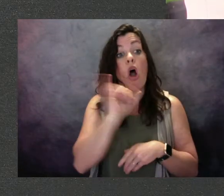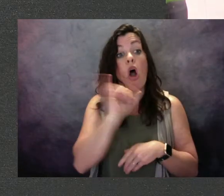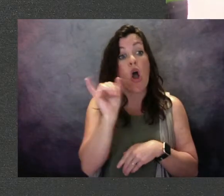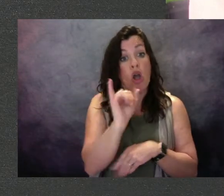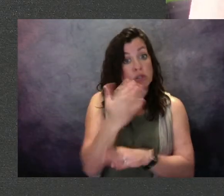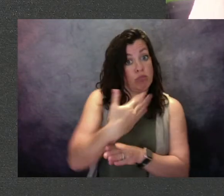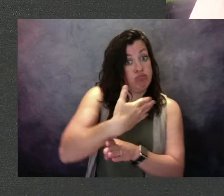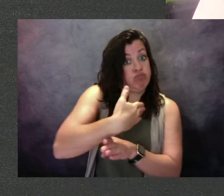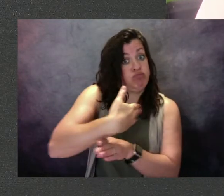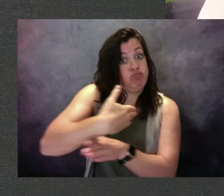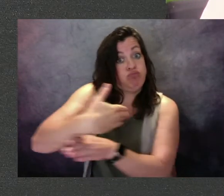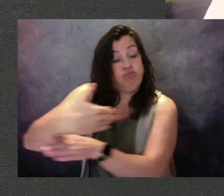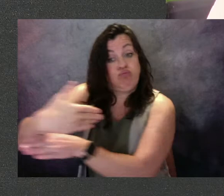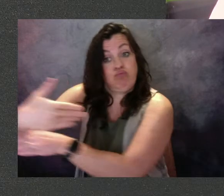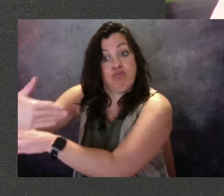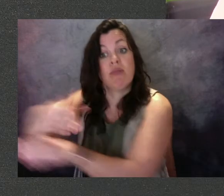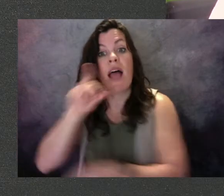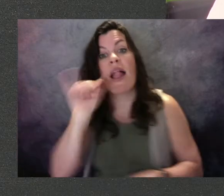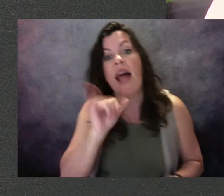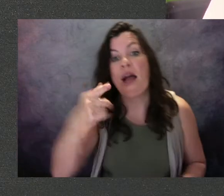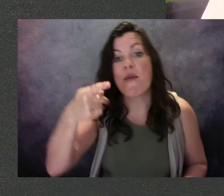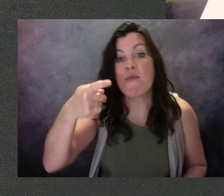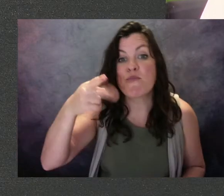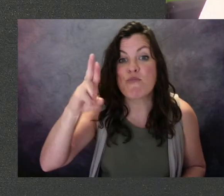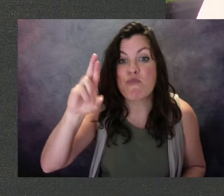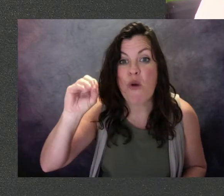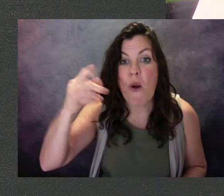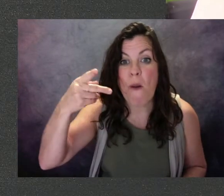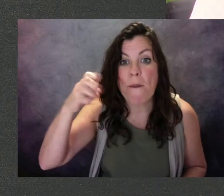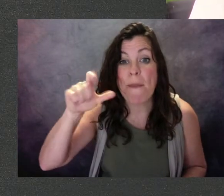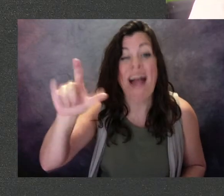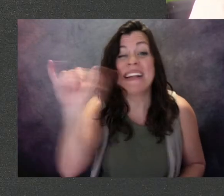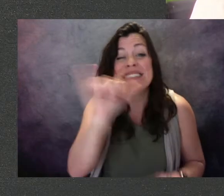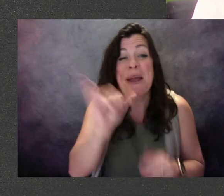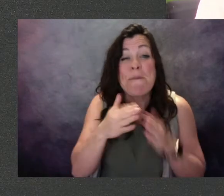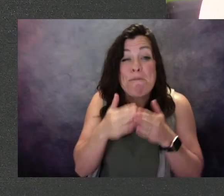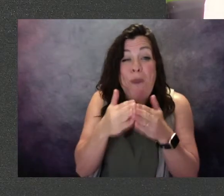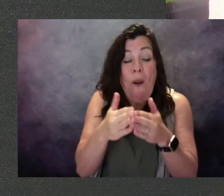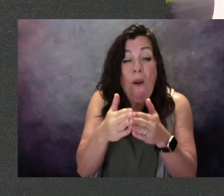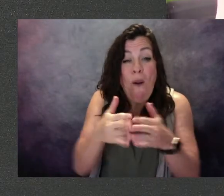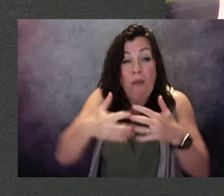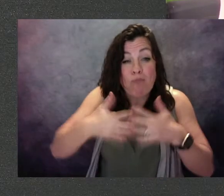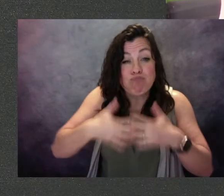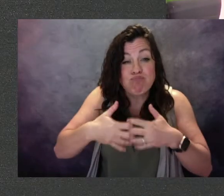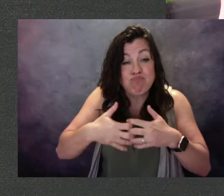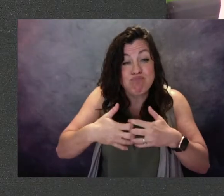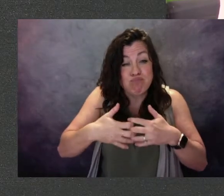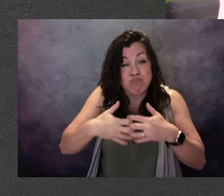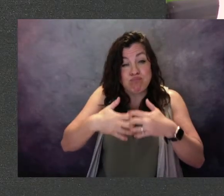which is like a propeller on a motorboat. And basically they're covered with scales,